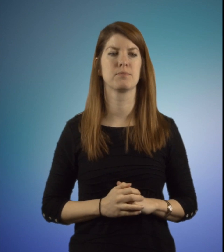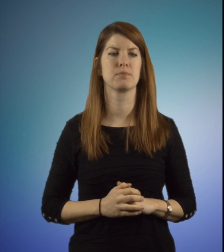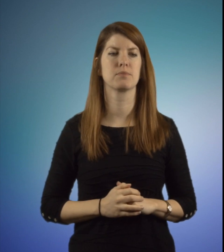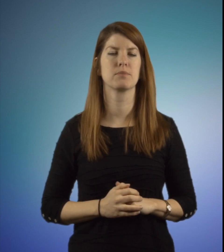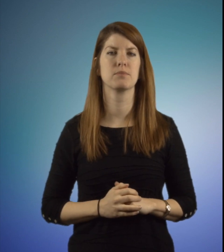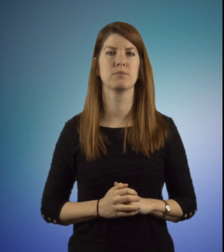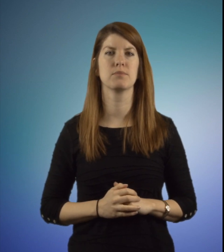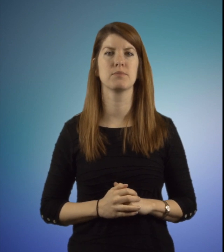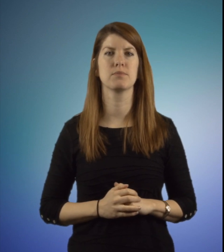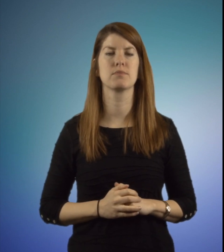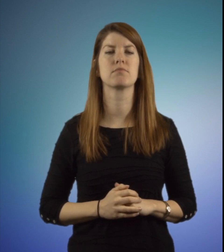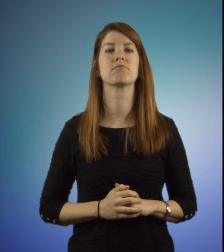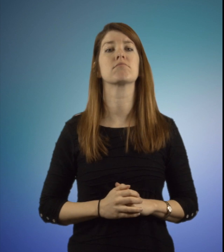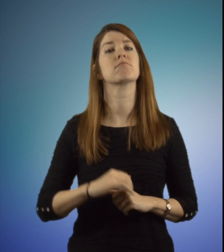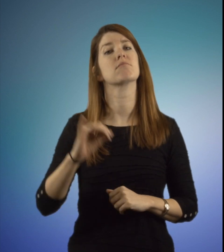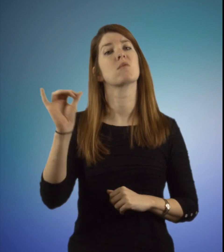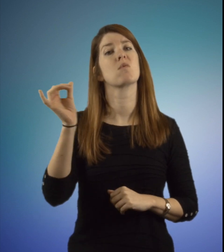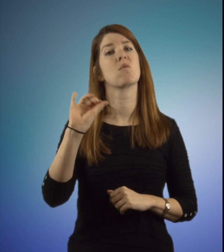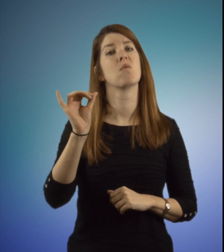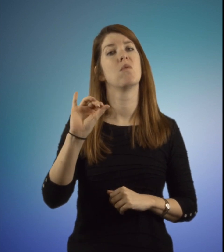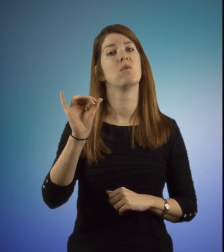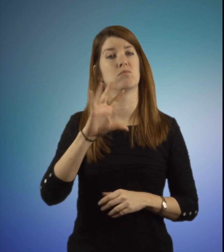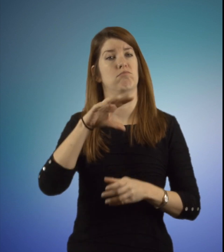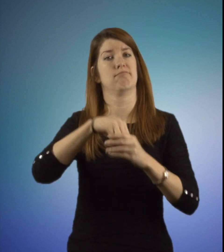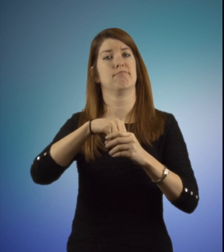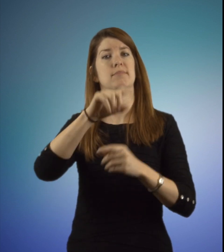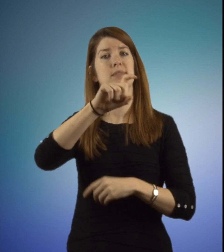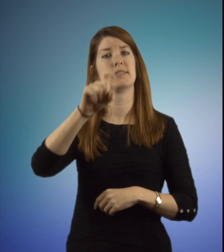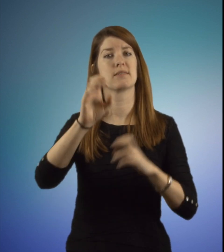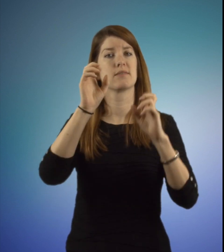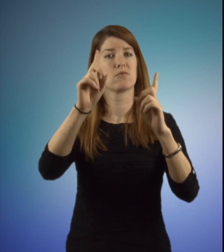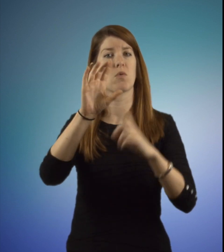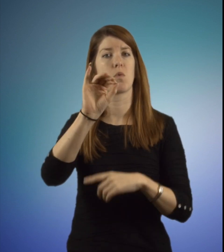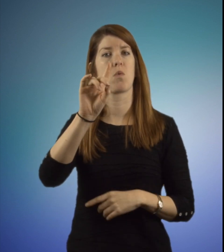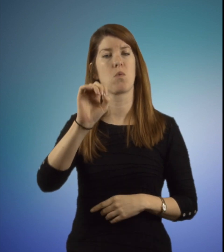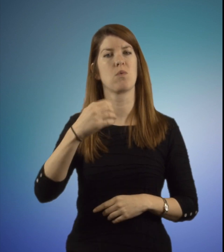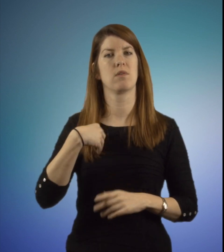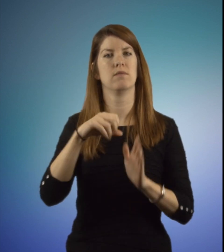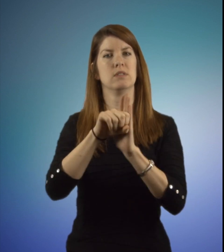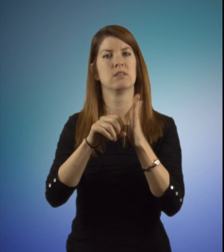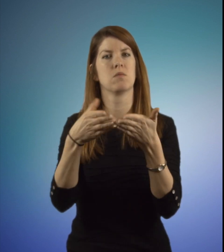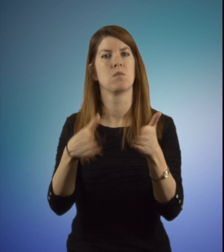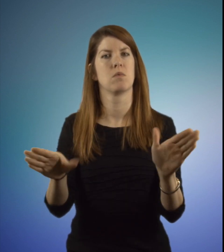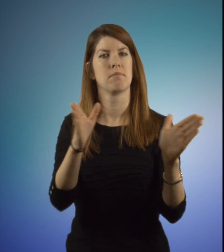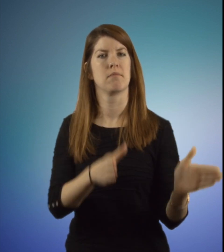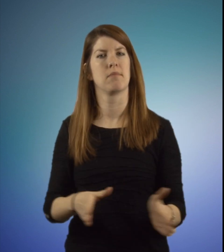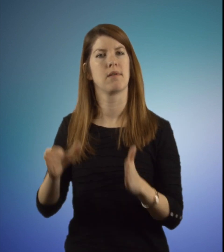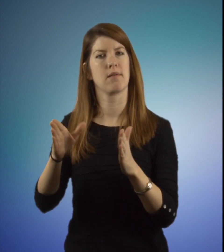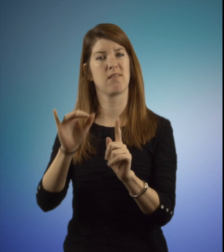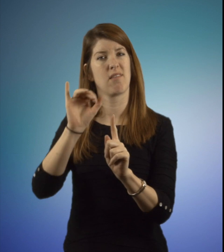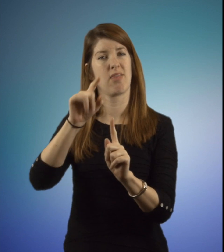We also have under our Texas Education Code a statewide plan.